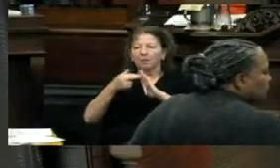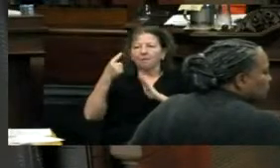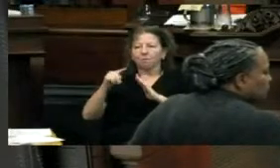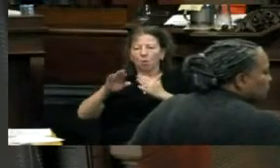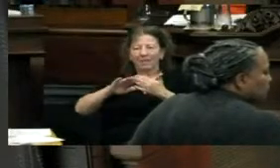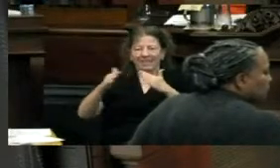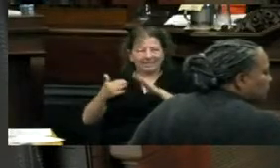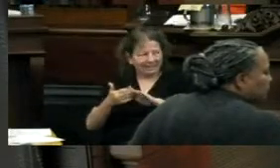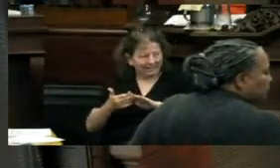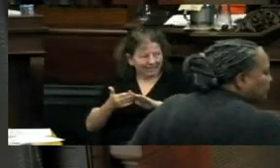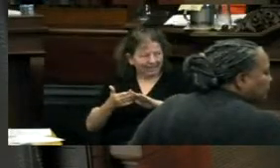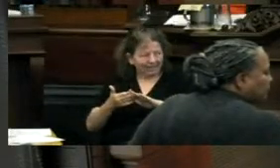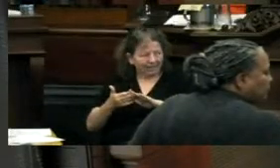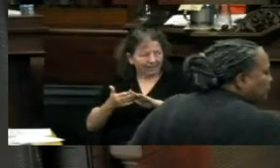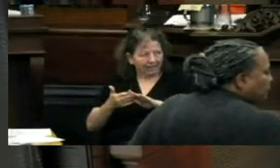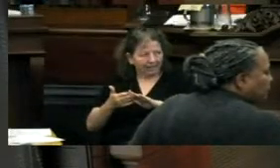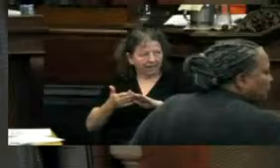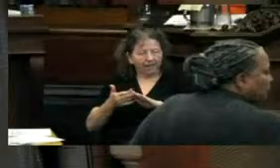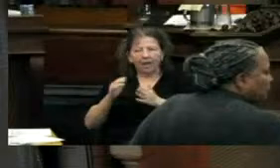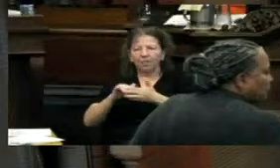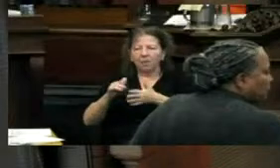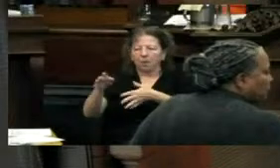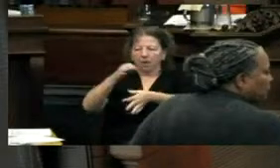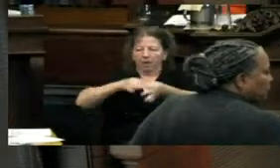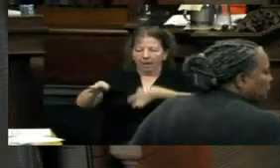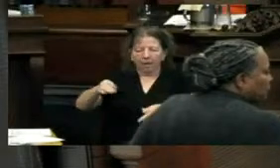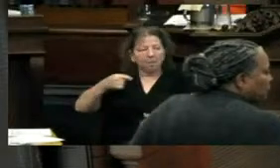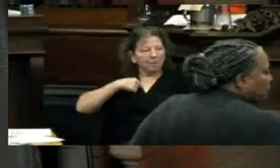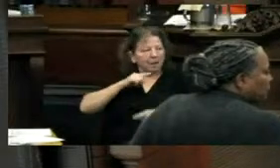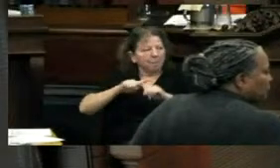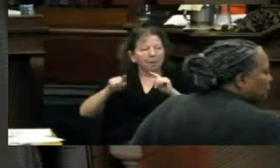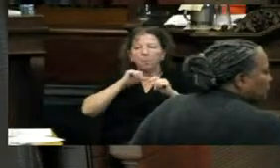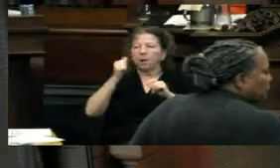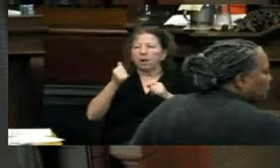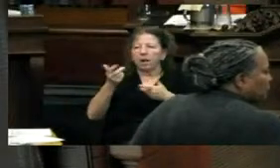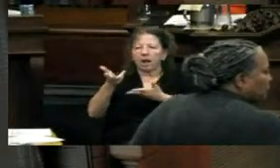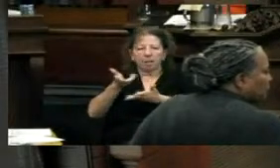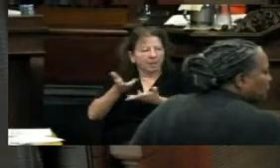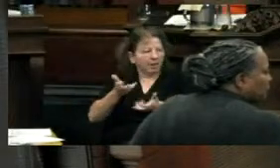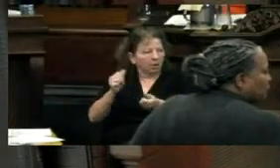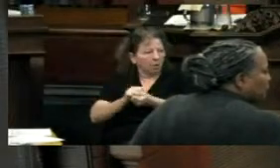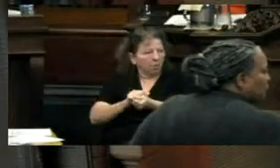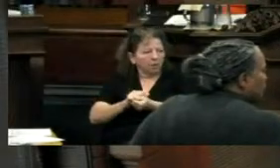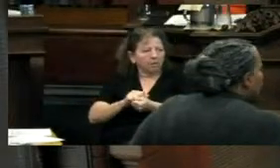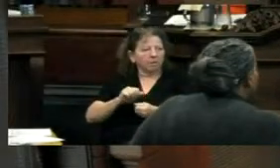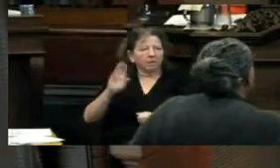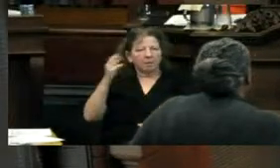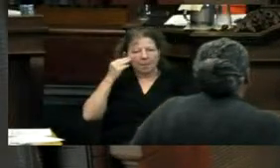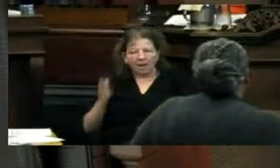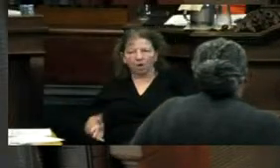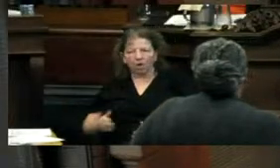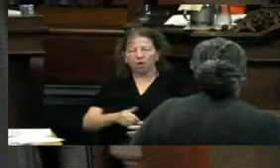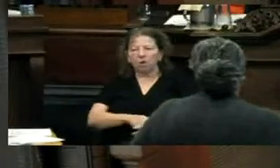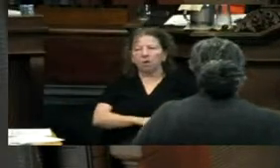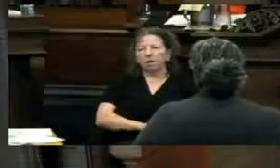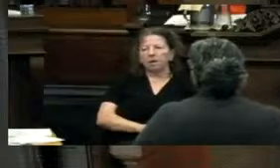counsel for per se. This is a representative of the city that